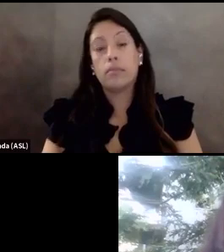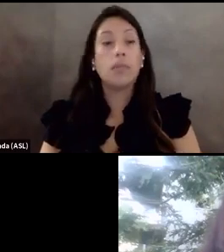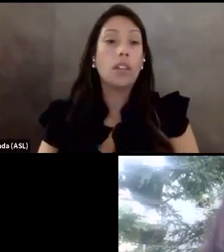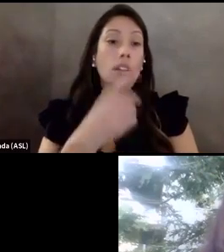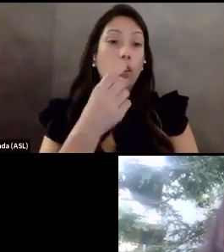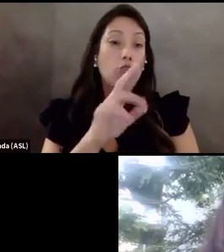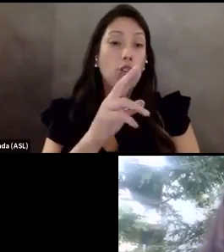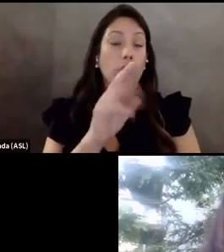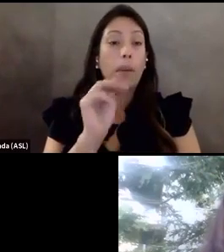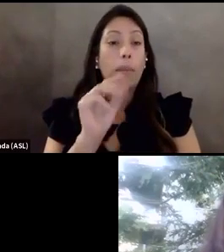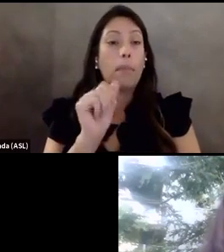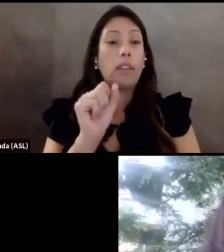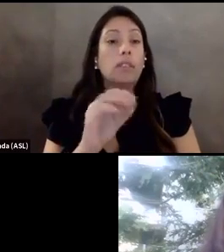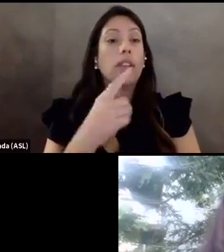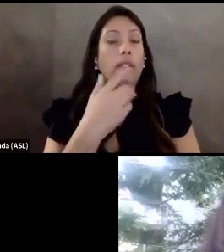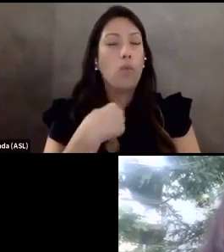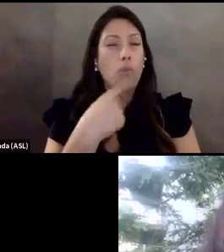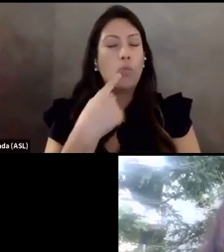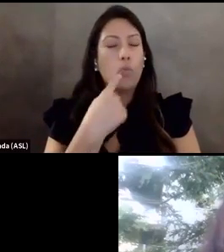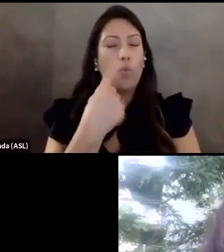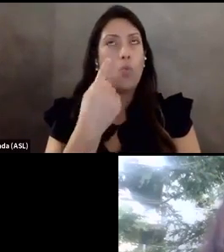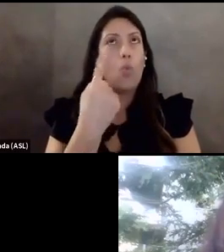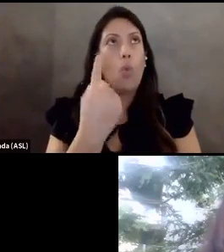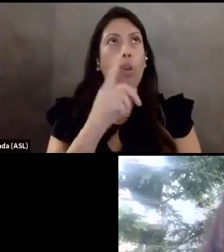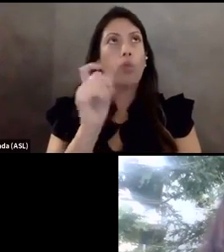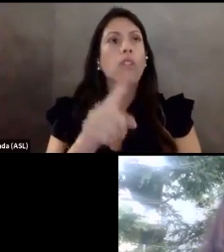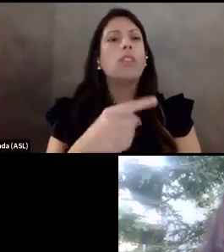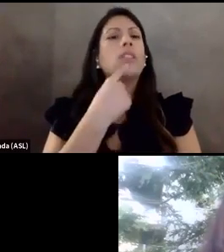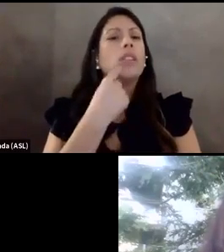She asks, why, why should we get a flu vaccine when the